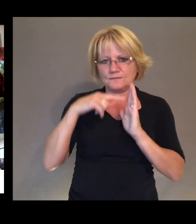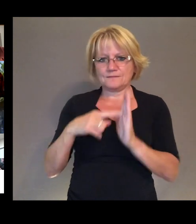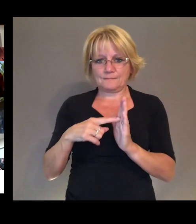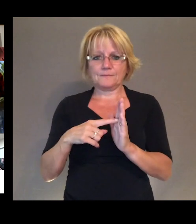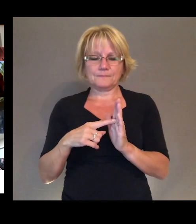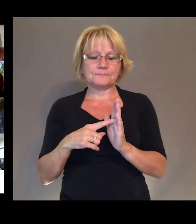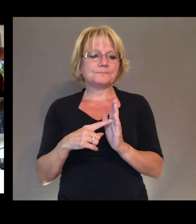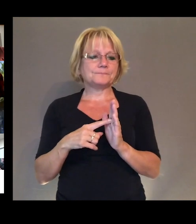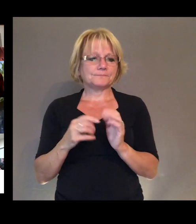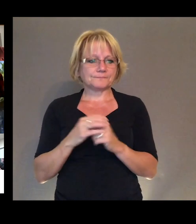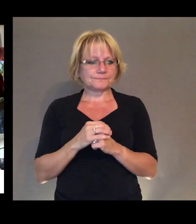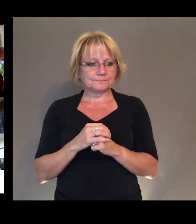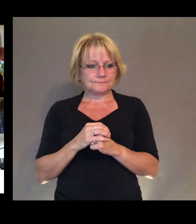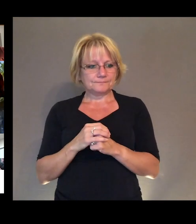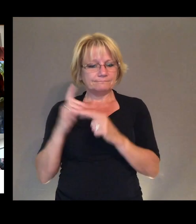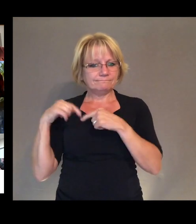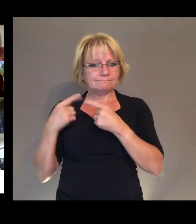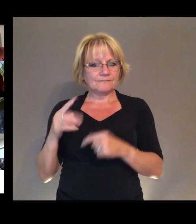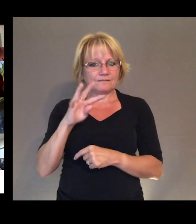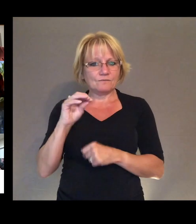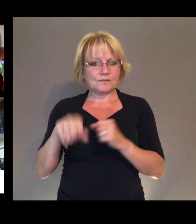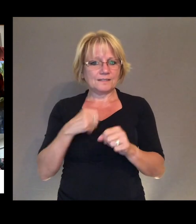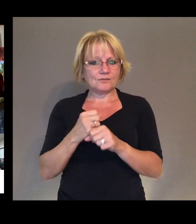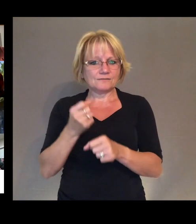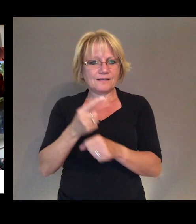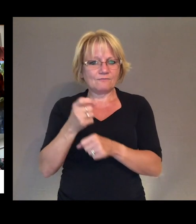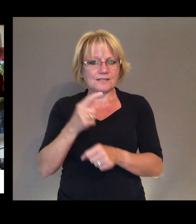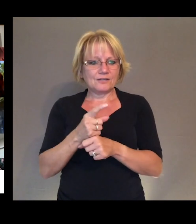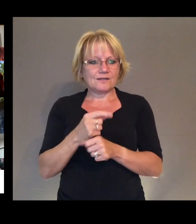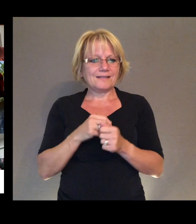every year for the past 40 years, since the individuals with disabilities Act was passed,